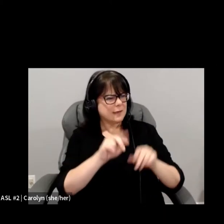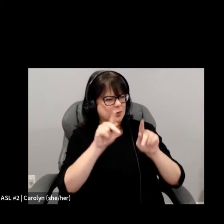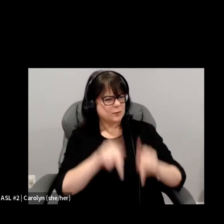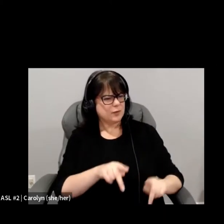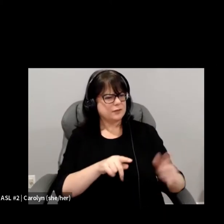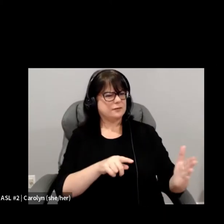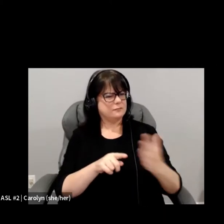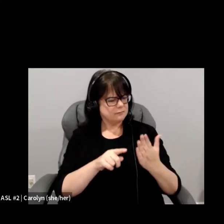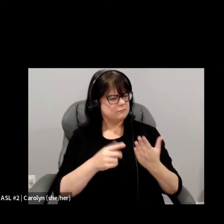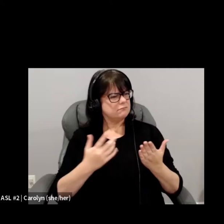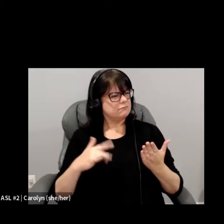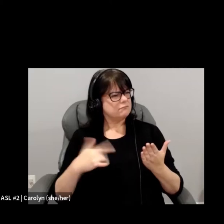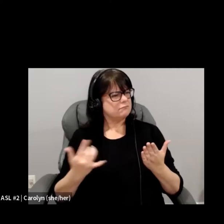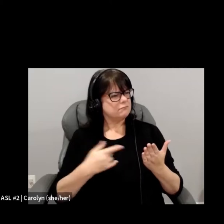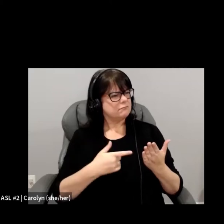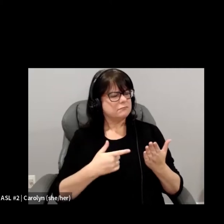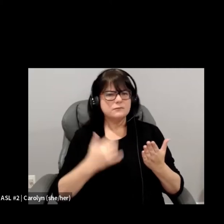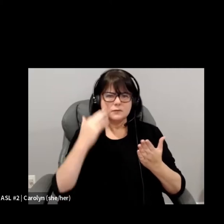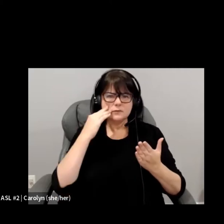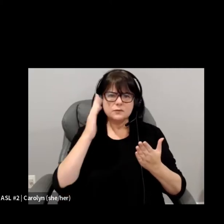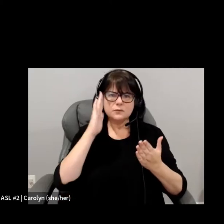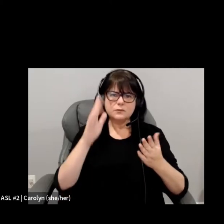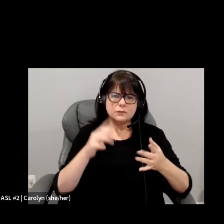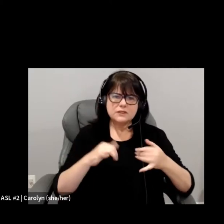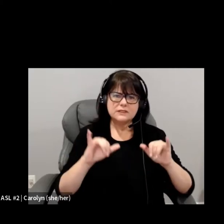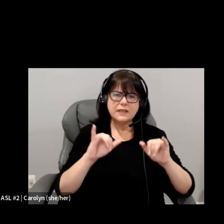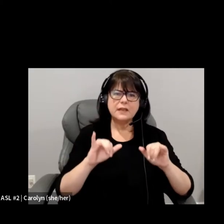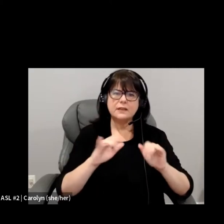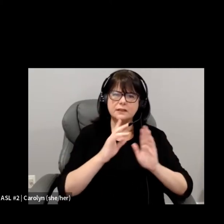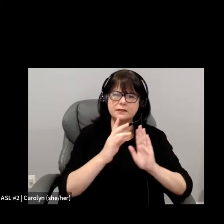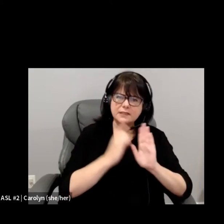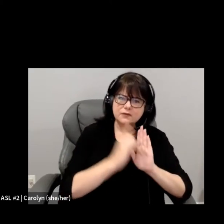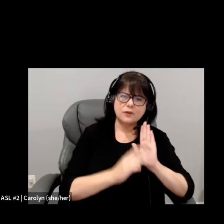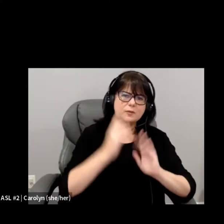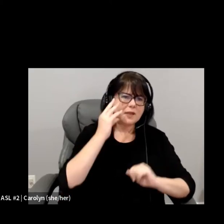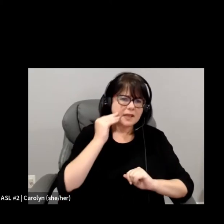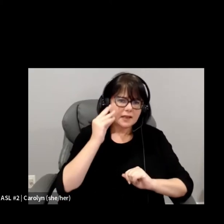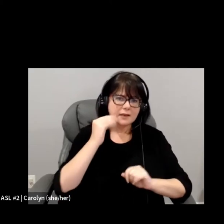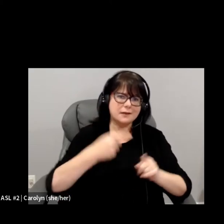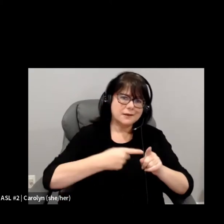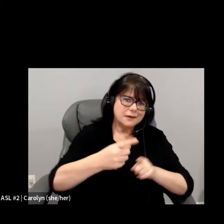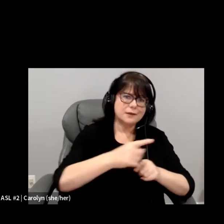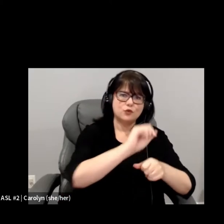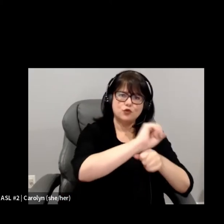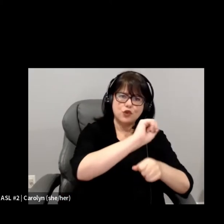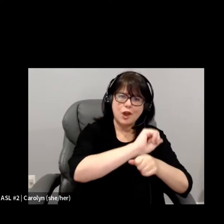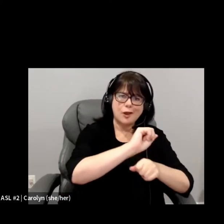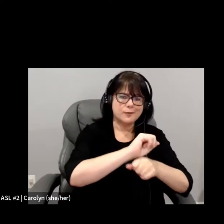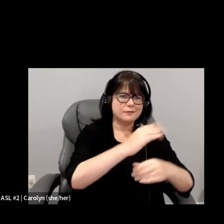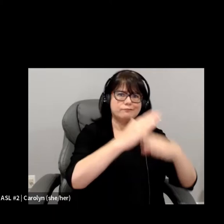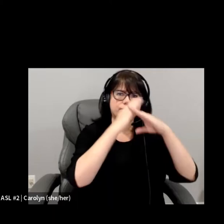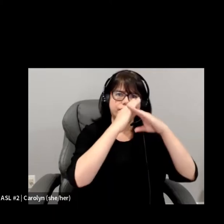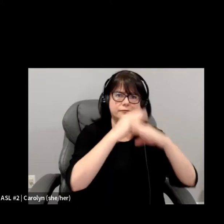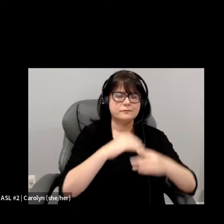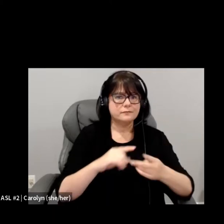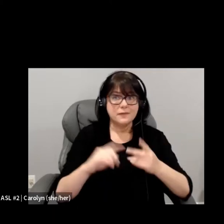THAT DISCRIMINATION WILL CONTINUE IN JOBS AND IN HOUSING AS LONG A IS THERE'S NO PROVISION FOR REASONABLE ACCESS.